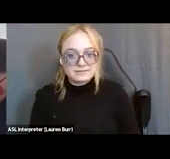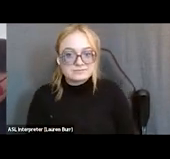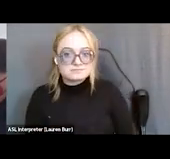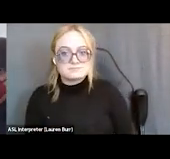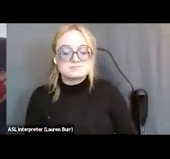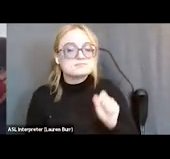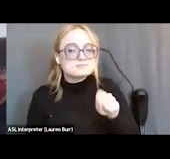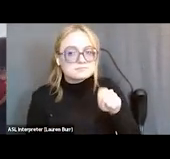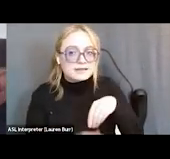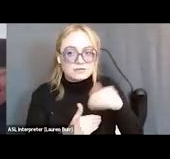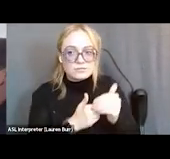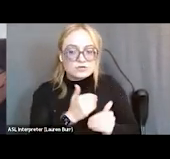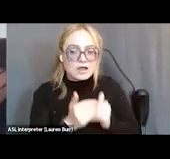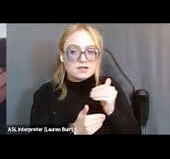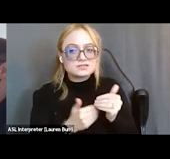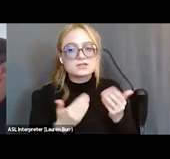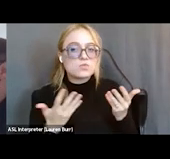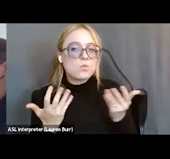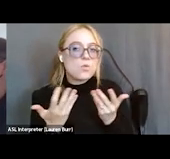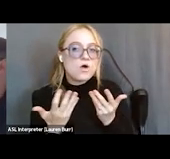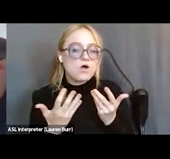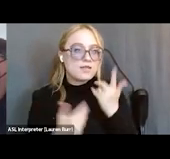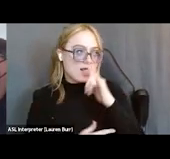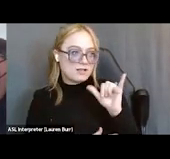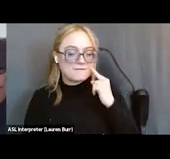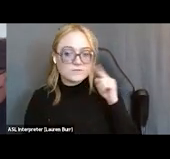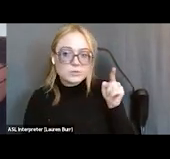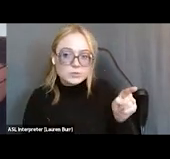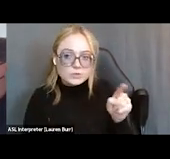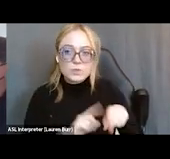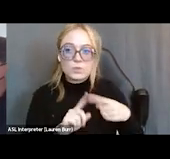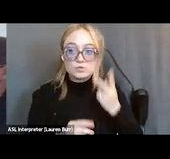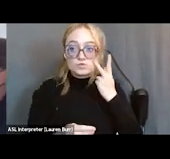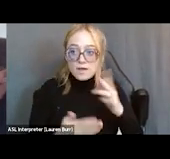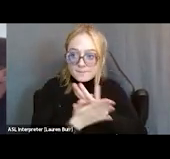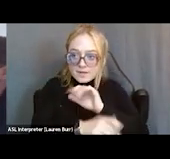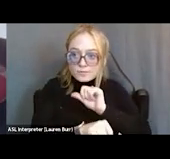But what was the process like for you? Just, you know, when you saw that paperwork and when I kept calling you